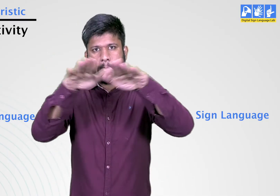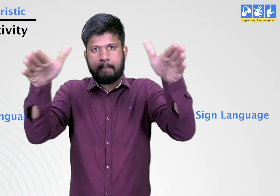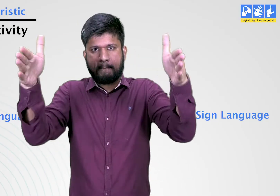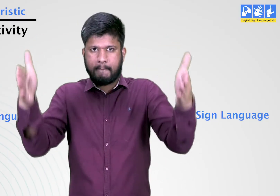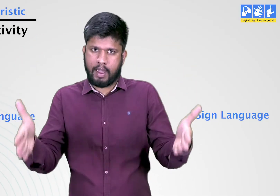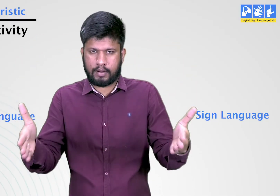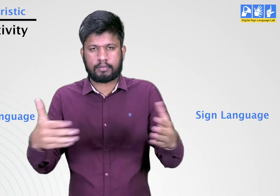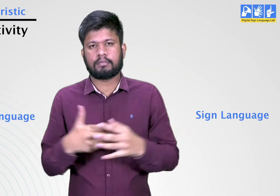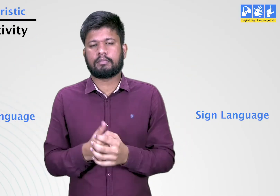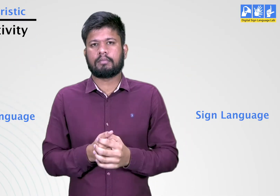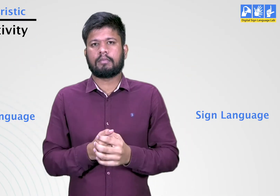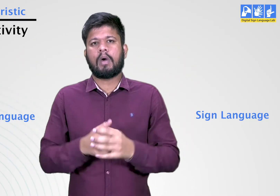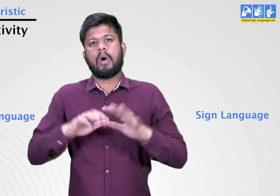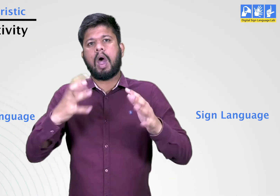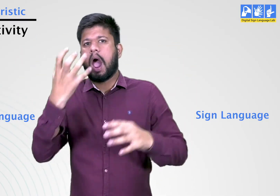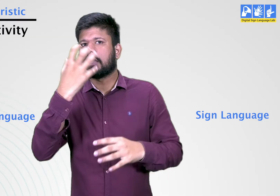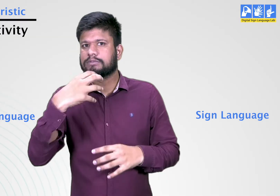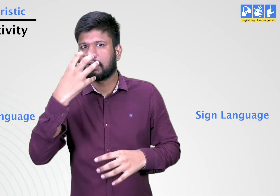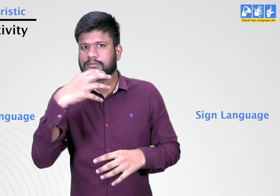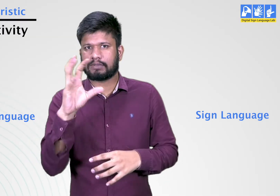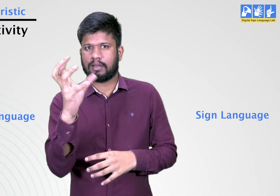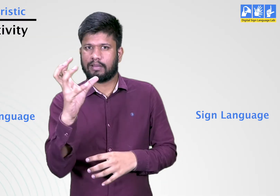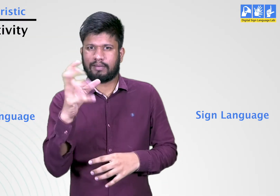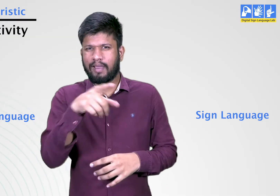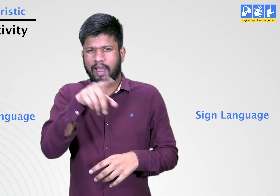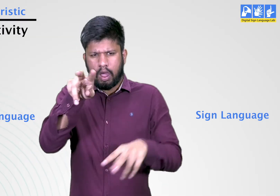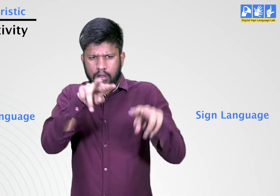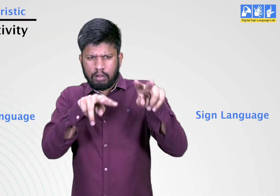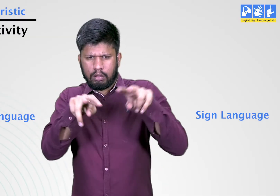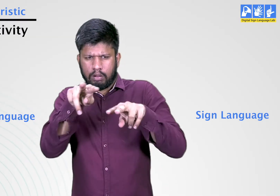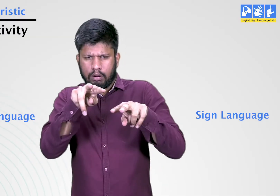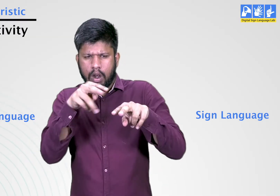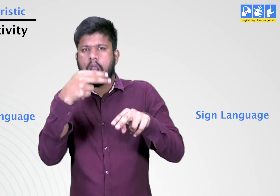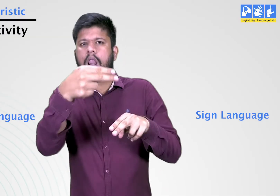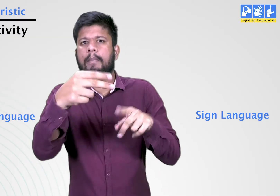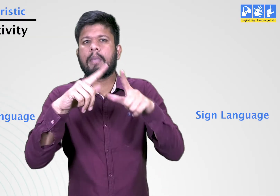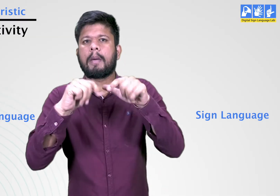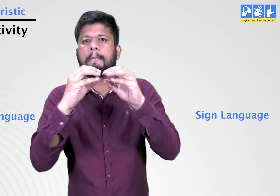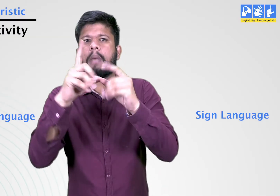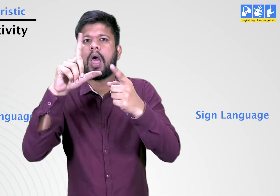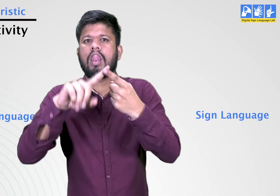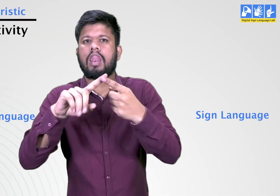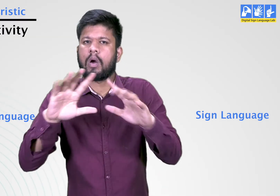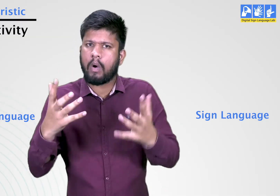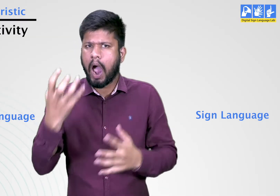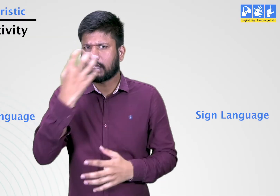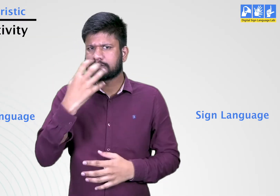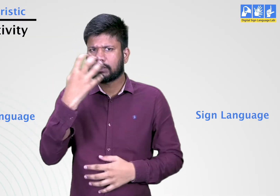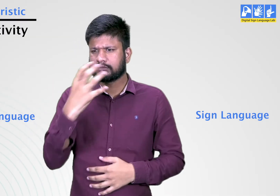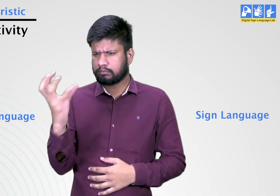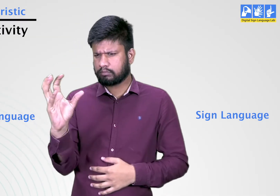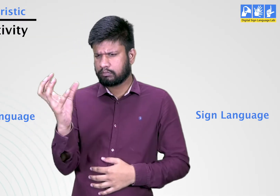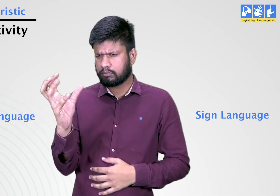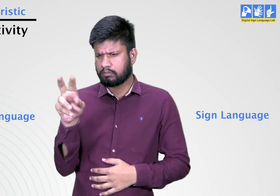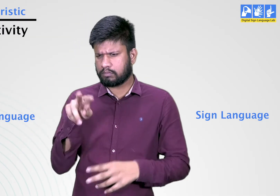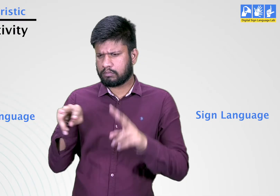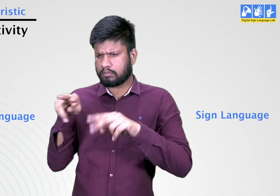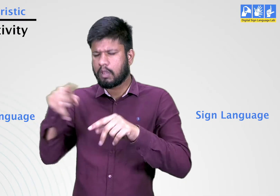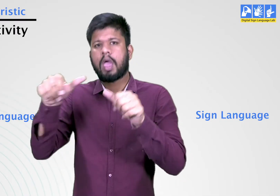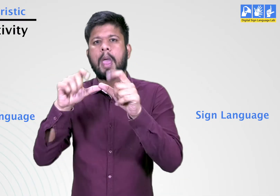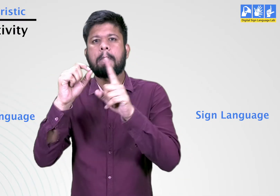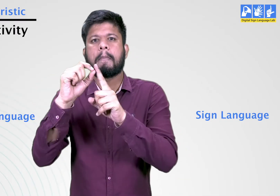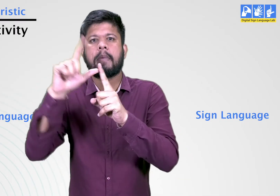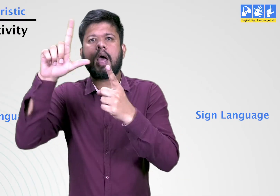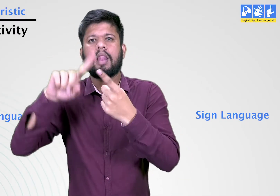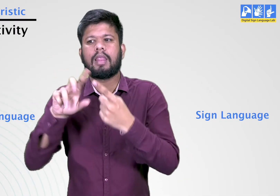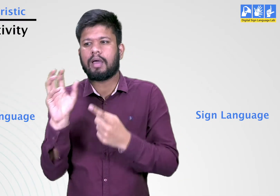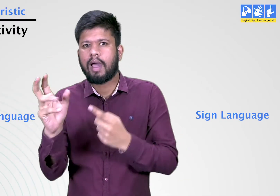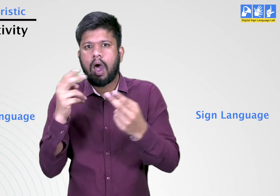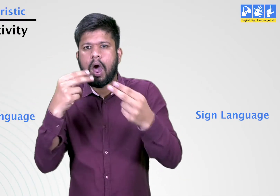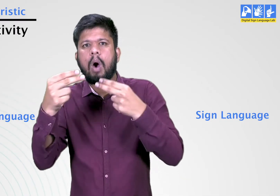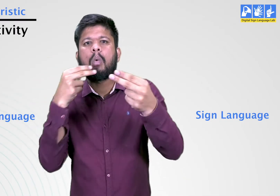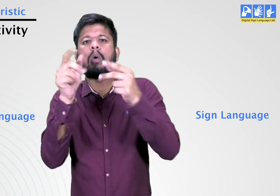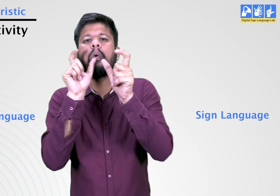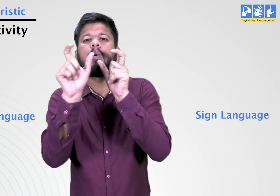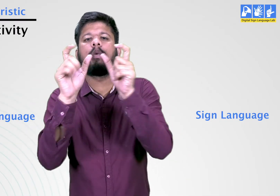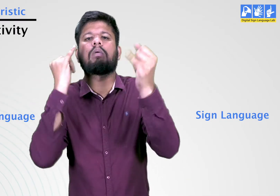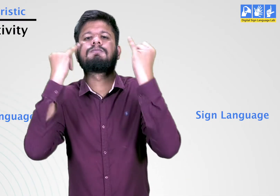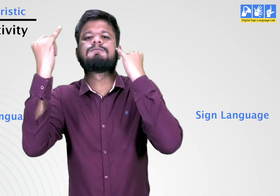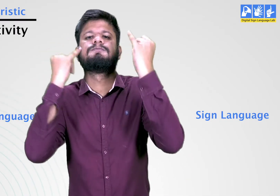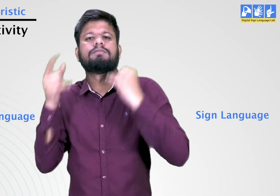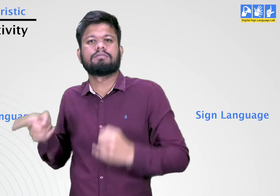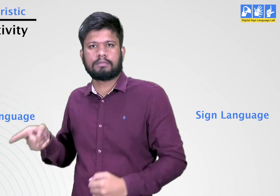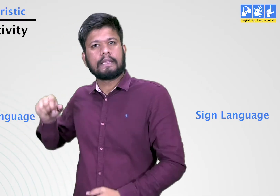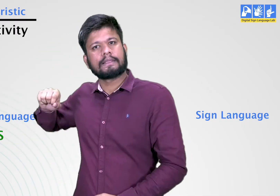Such as things like Table or Apple how these words are created after new objects are encountered.